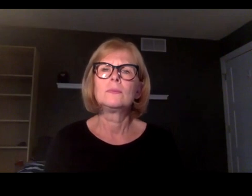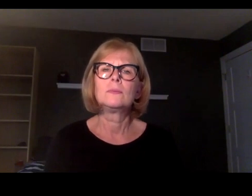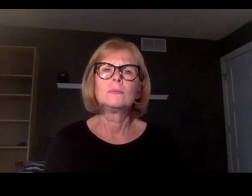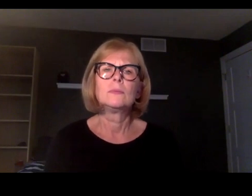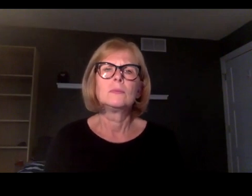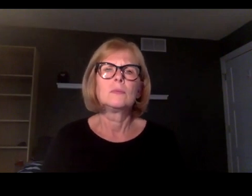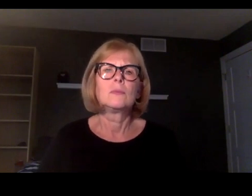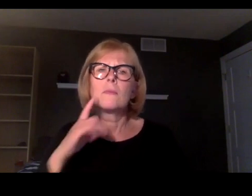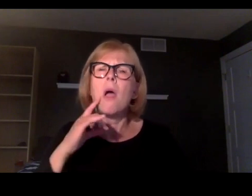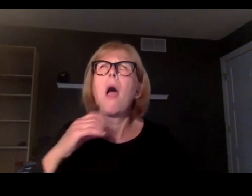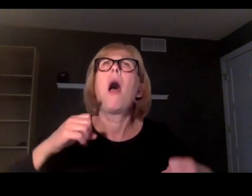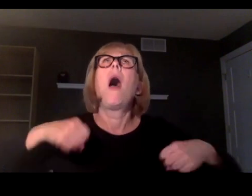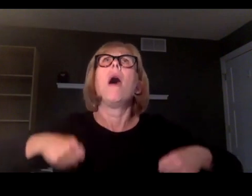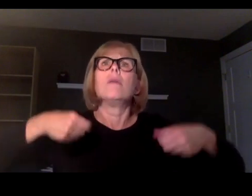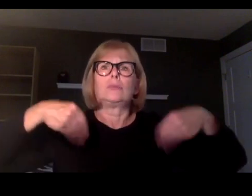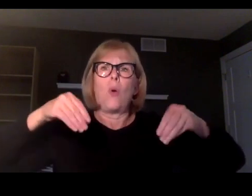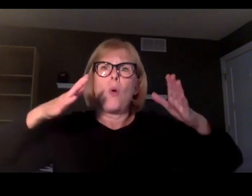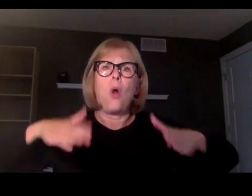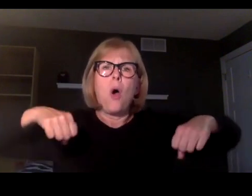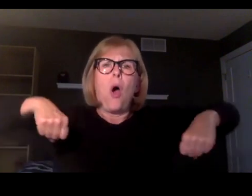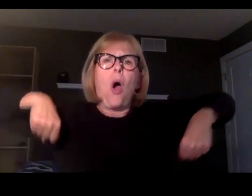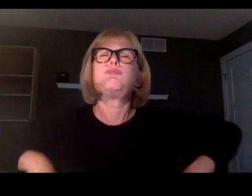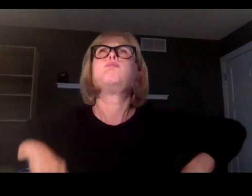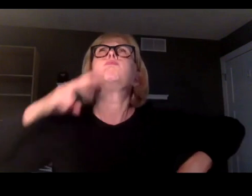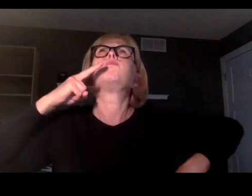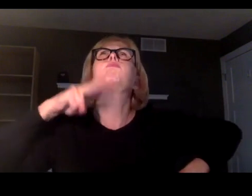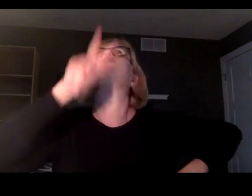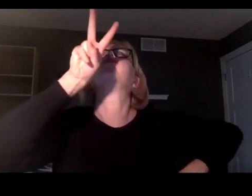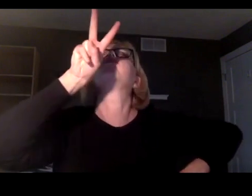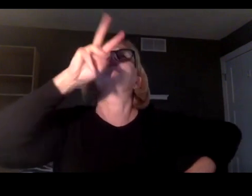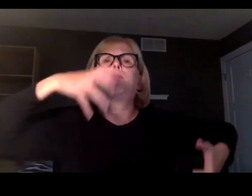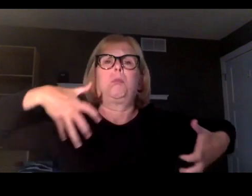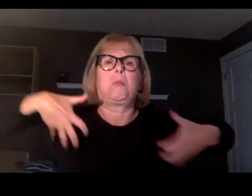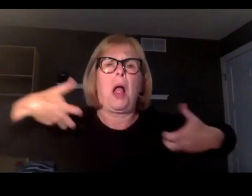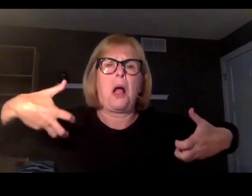The peddler looked at the monkeys. The monkeys looked at the peddler.